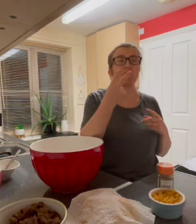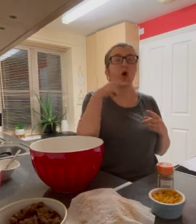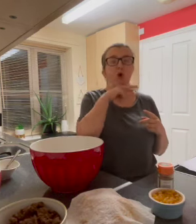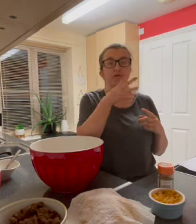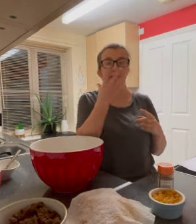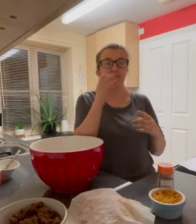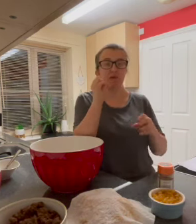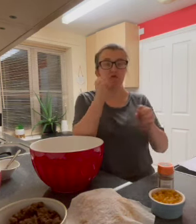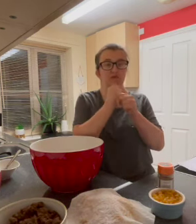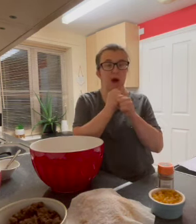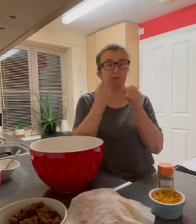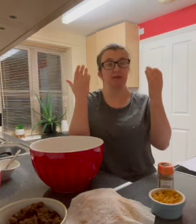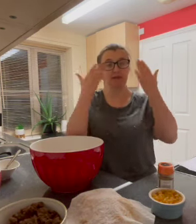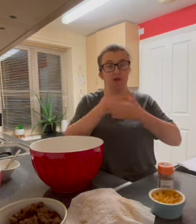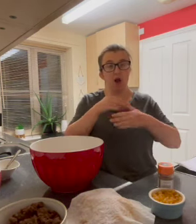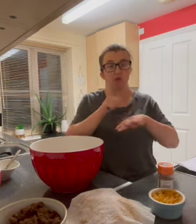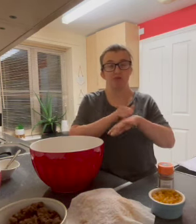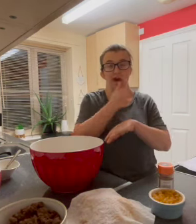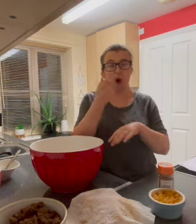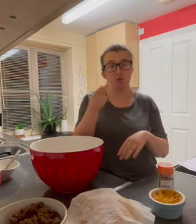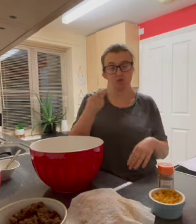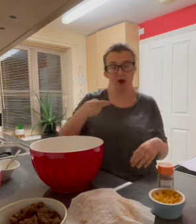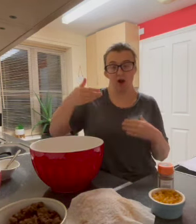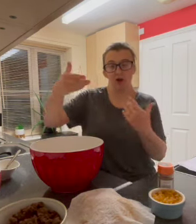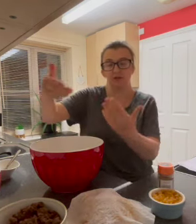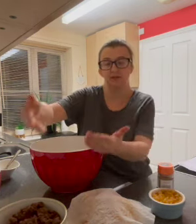250g of Dark Brown sugar.